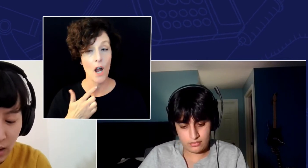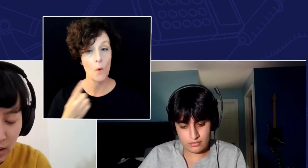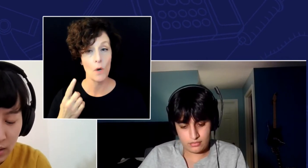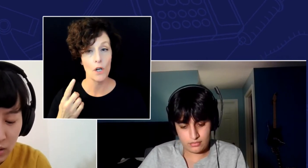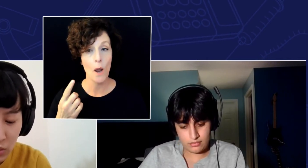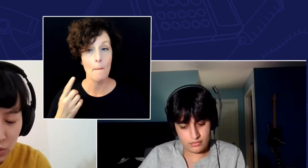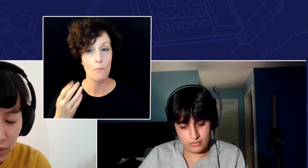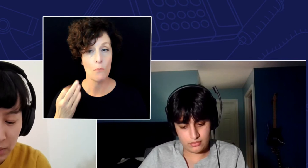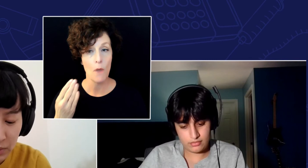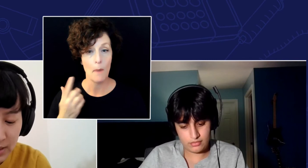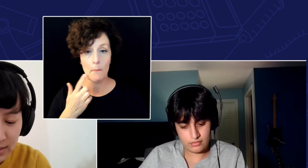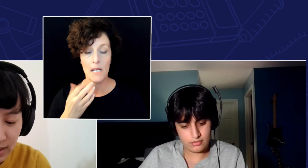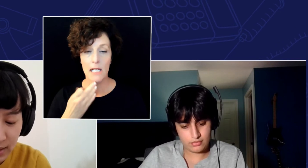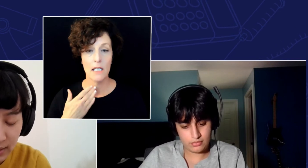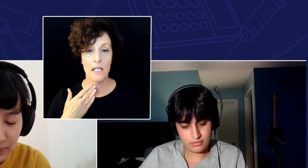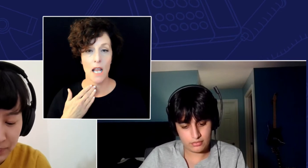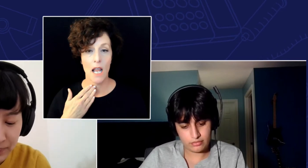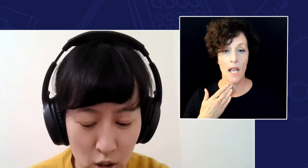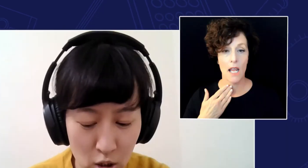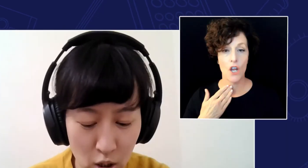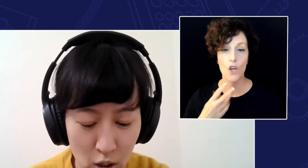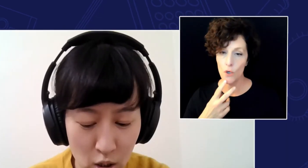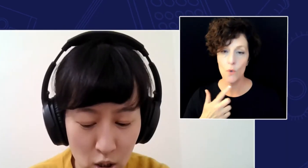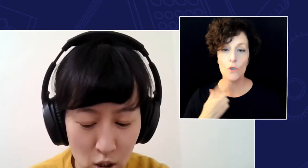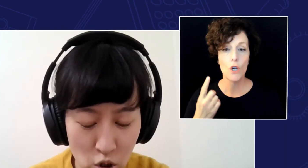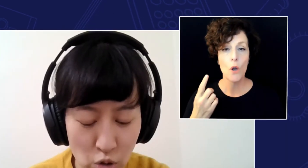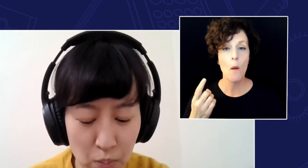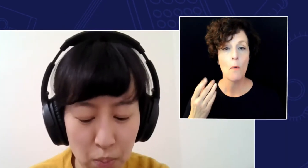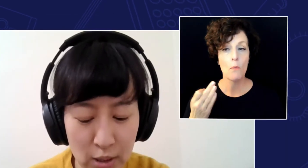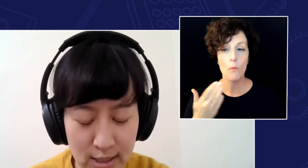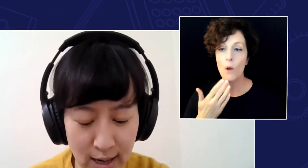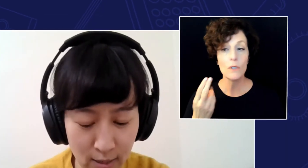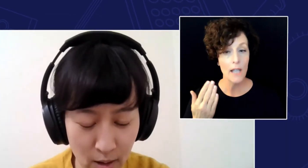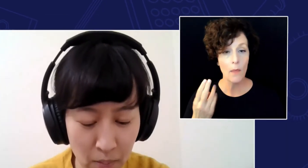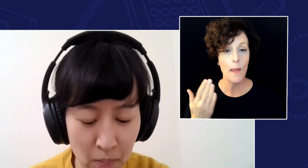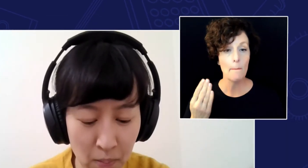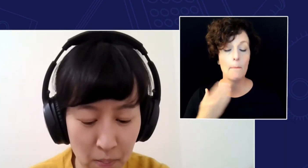I would probably say... [DR. CHIANG:] You should protect them